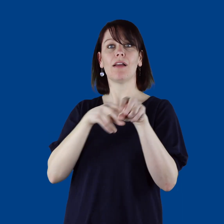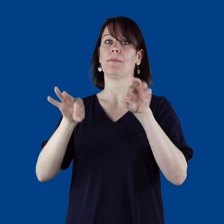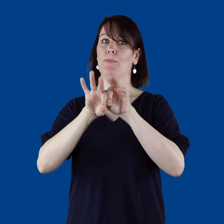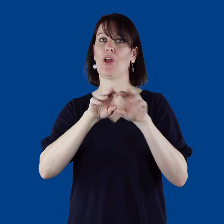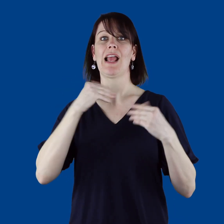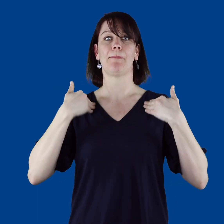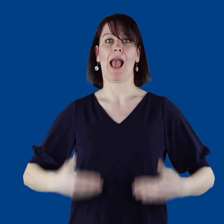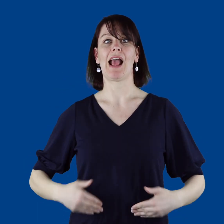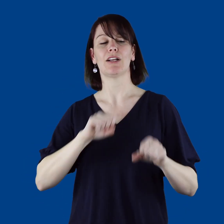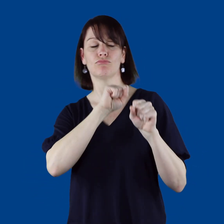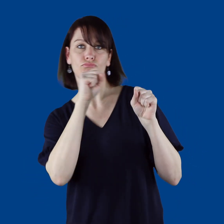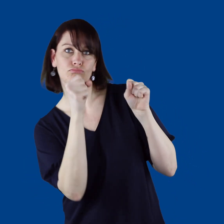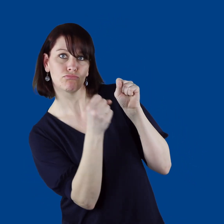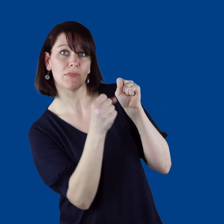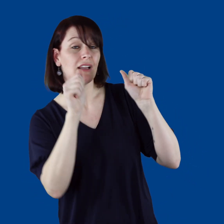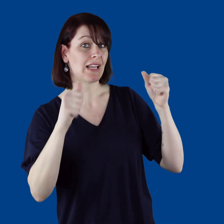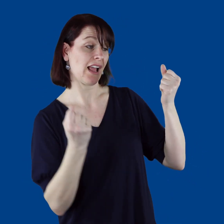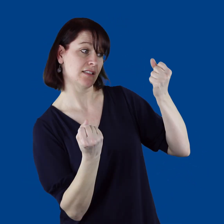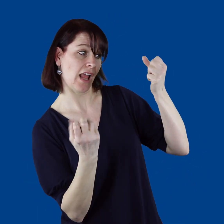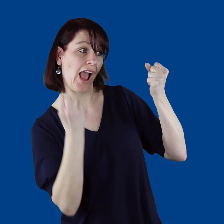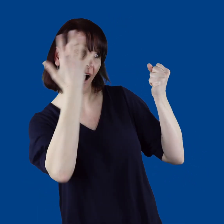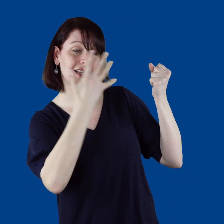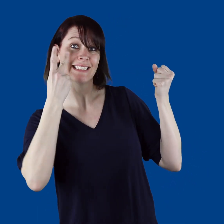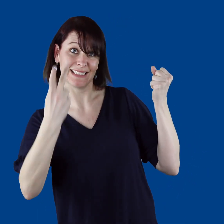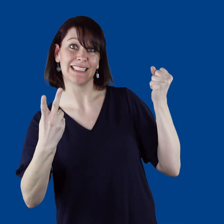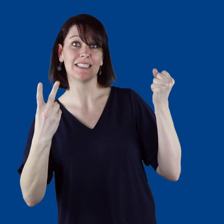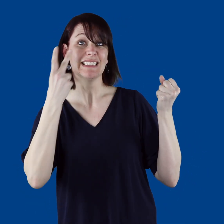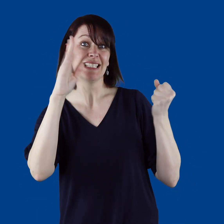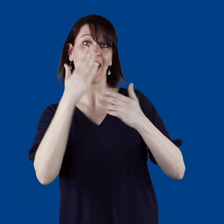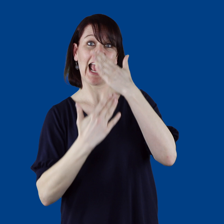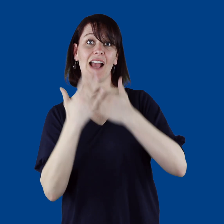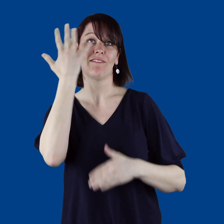child, kneel down at their eye level or sit to the side, or even behind the child while leaning